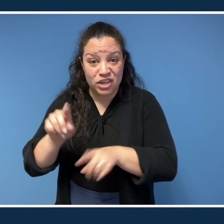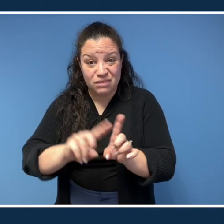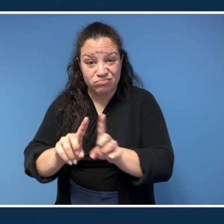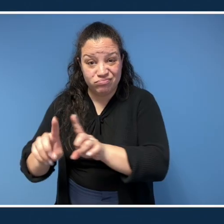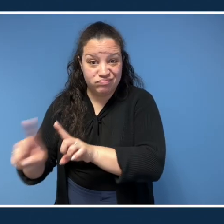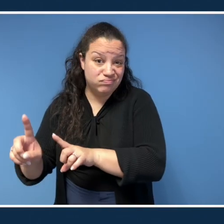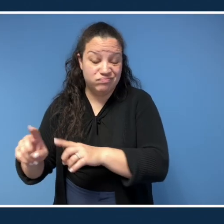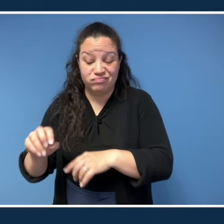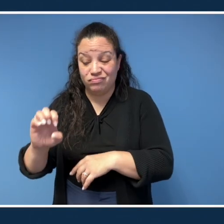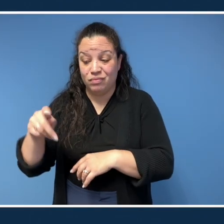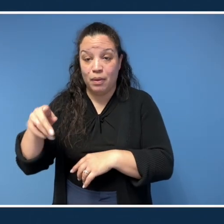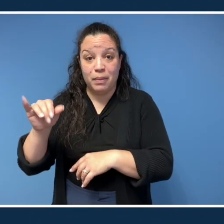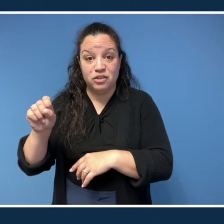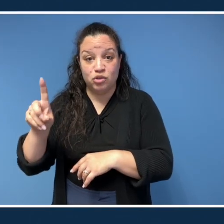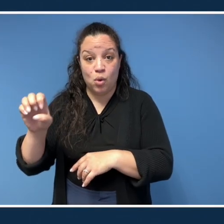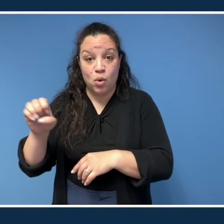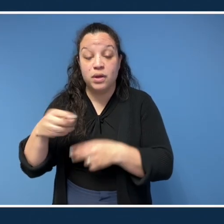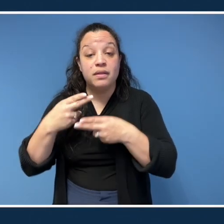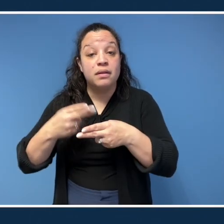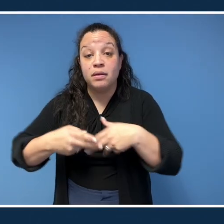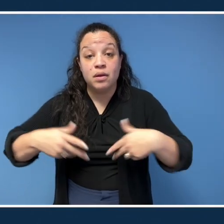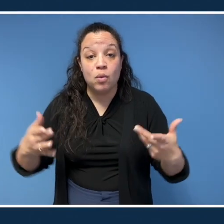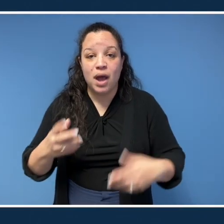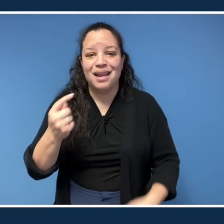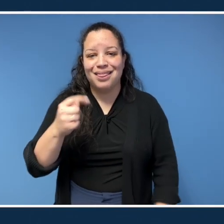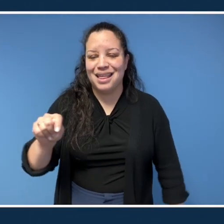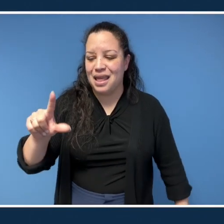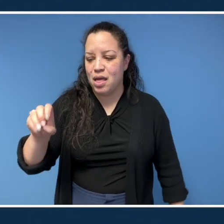Loyalist Connections Podcast, and you can find that on all major